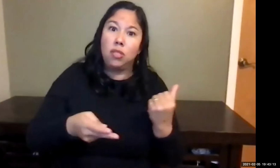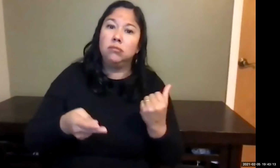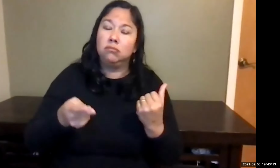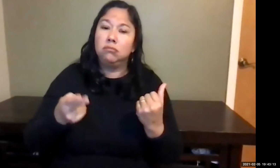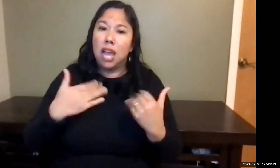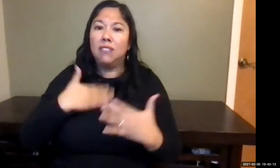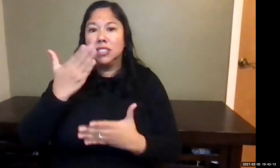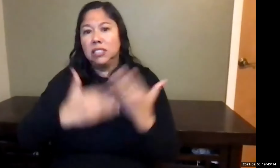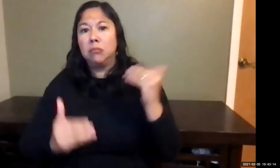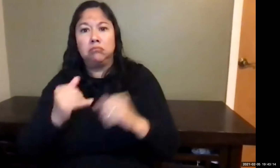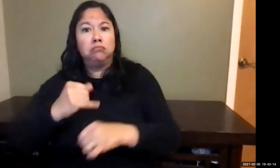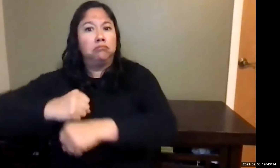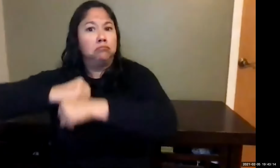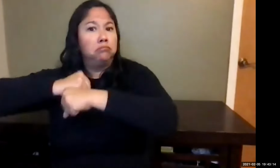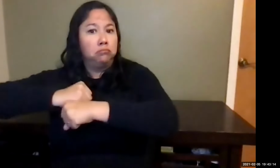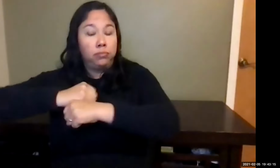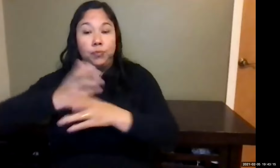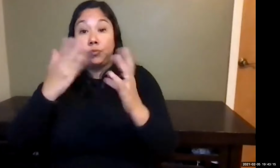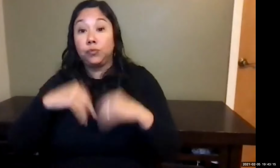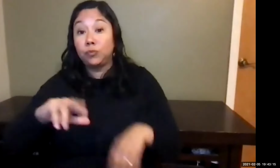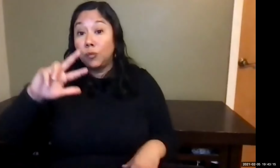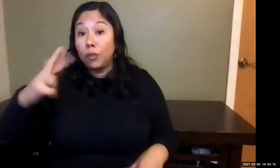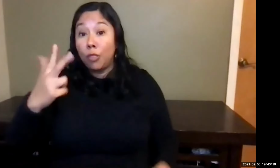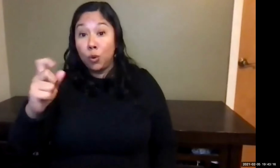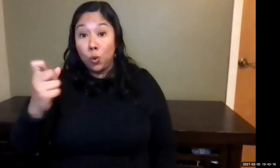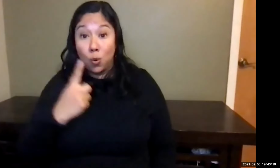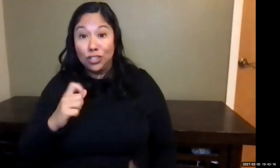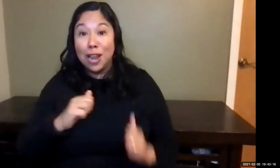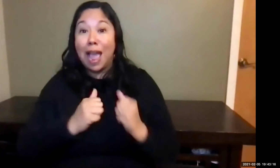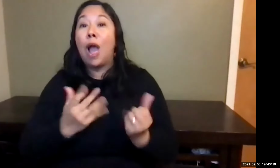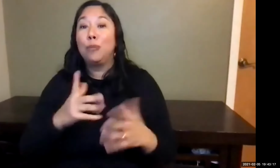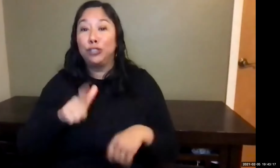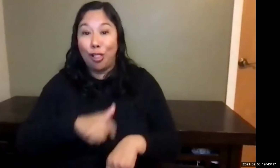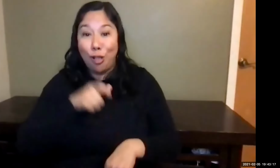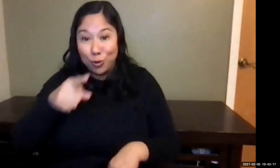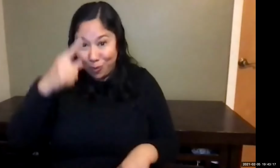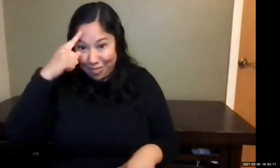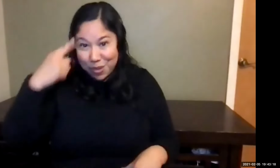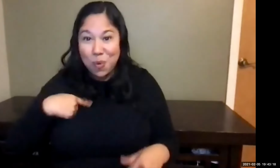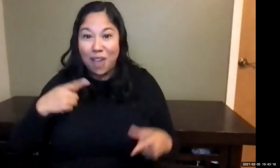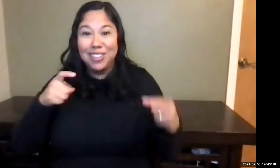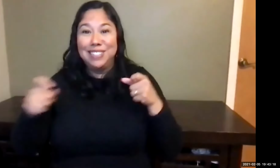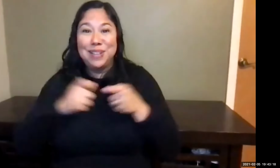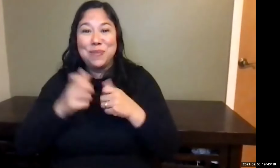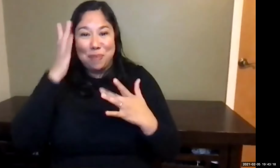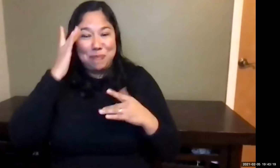And then the third question, “How much longer do you think we’ll have to deal with this pandemic?”